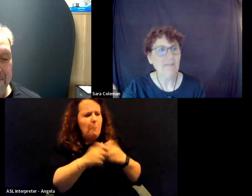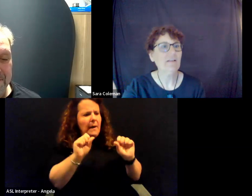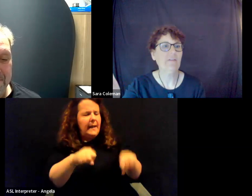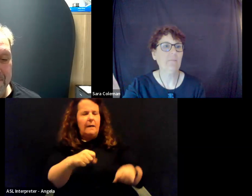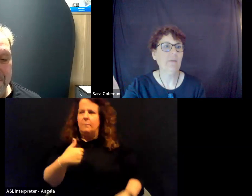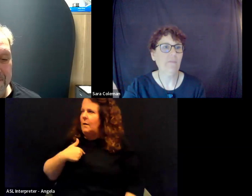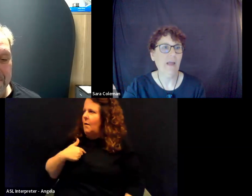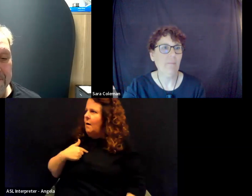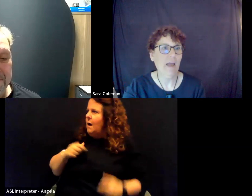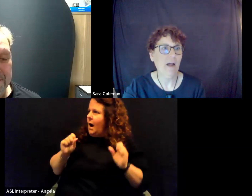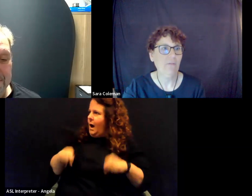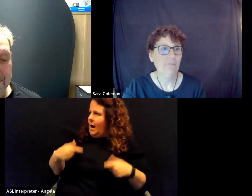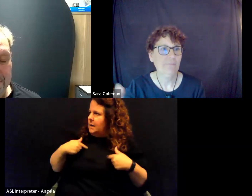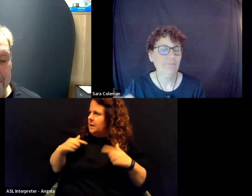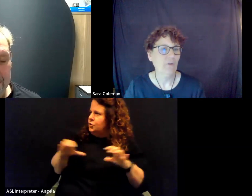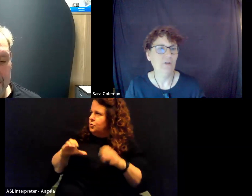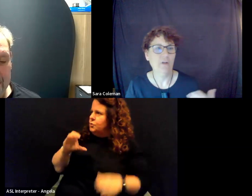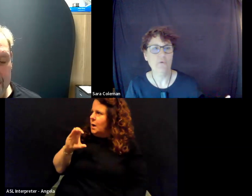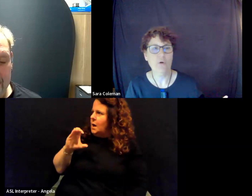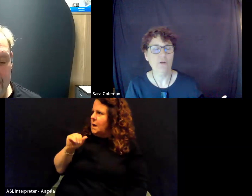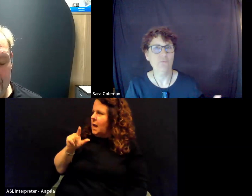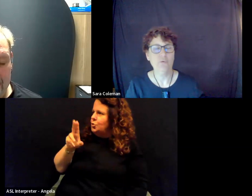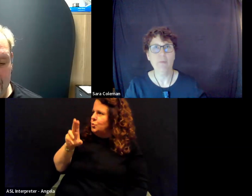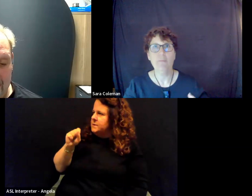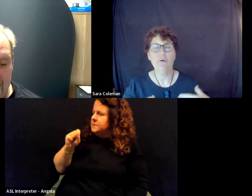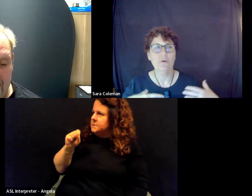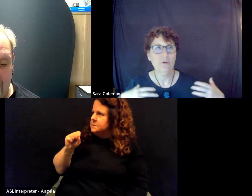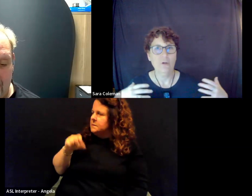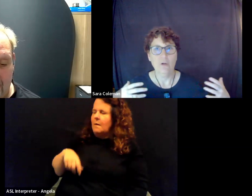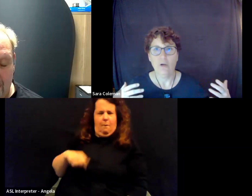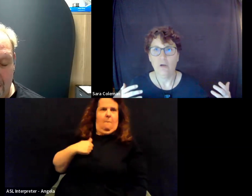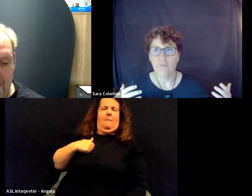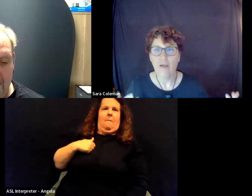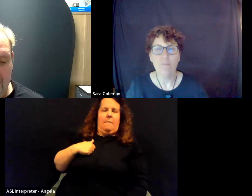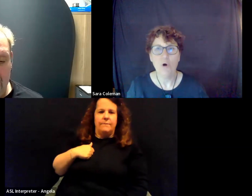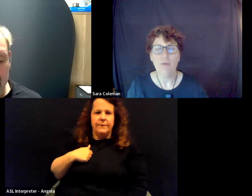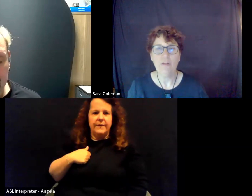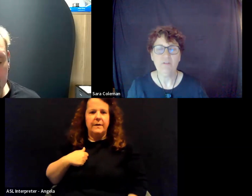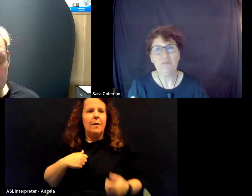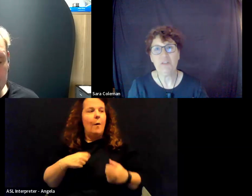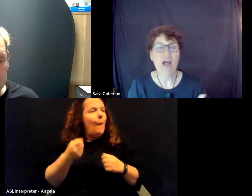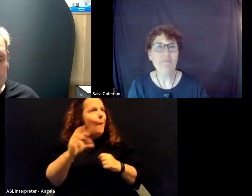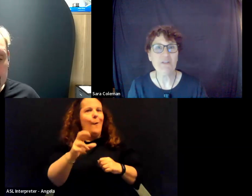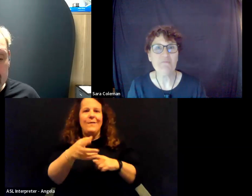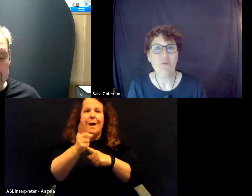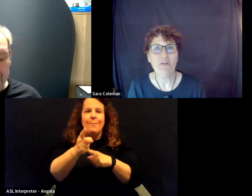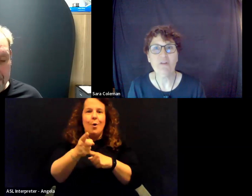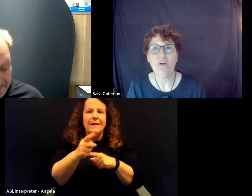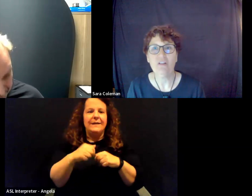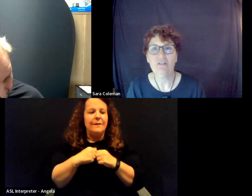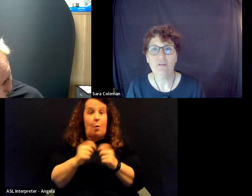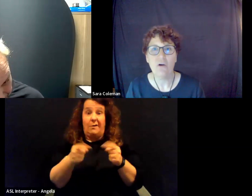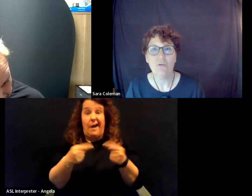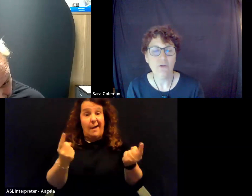that sent them down that path. Another one could remember, that moment, it was an opposite moment, was, oh,